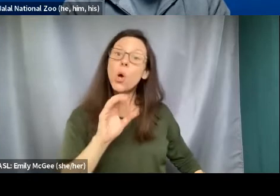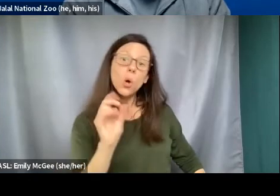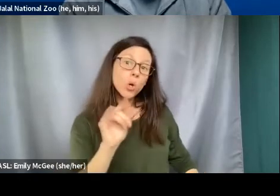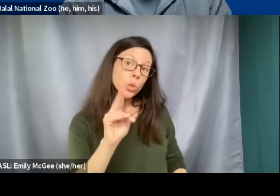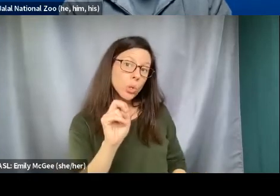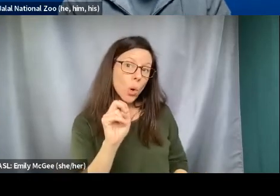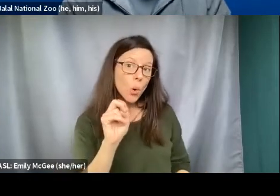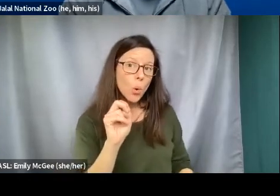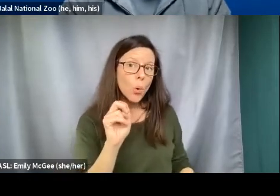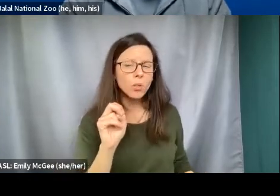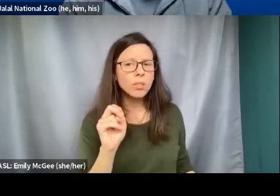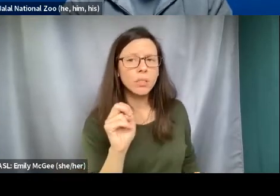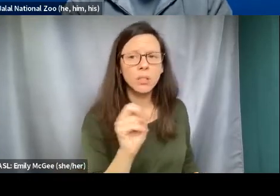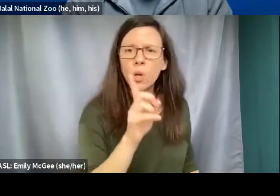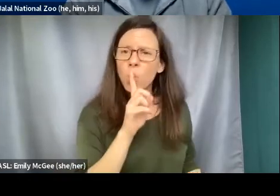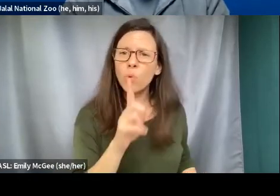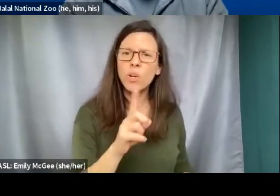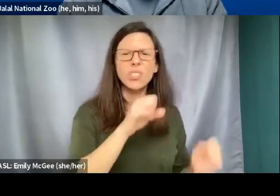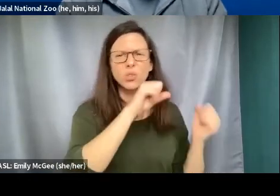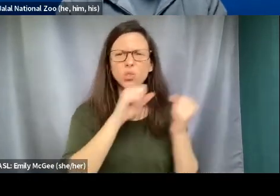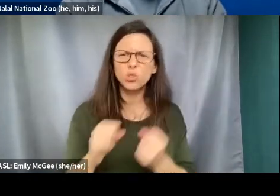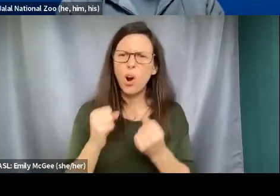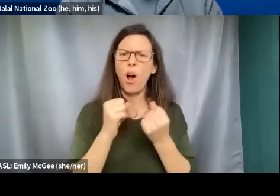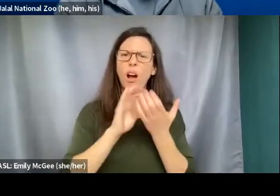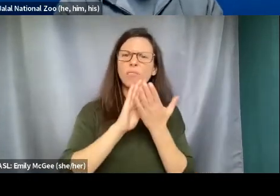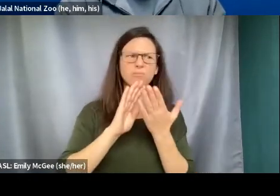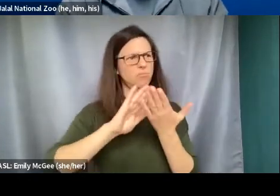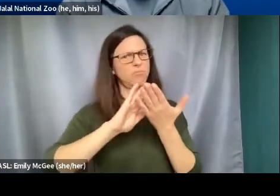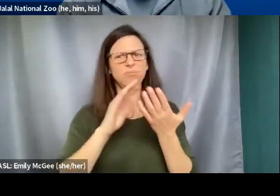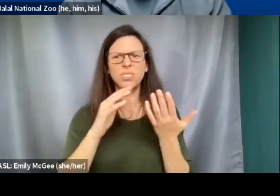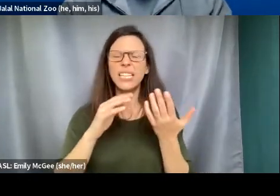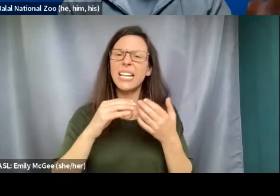I mean you hear about the ozone layer you know just like regular oxygen the air that you breathe has a